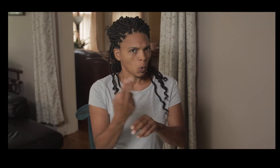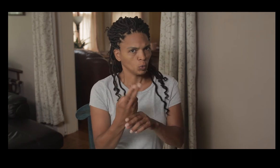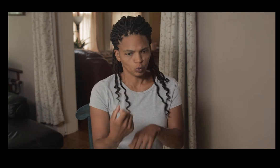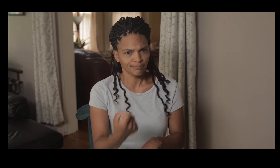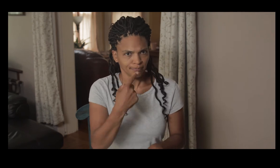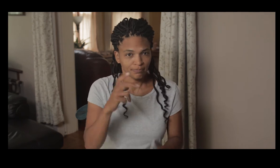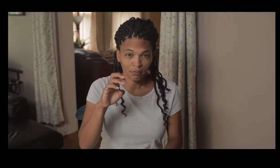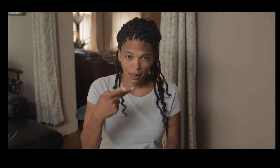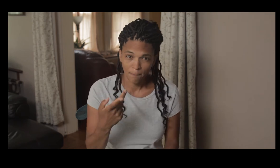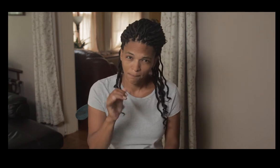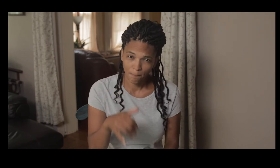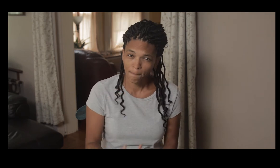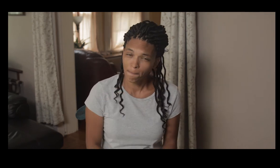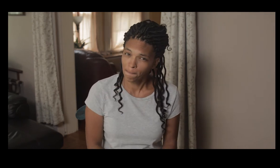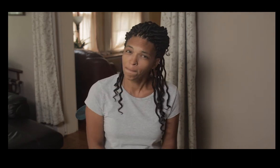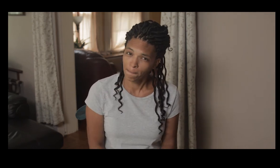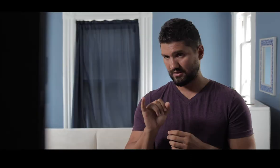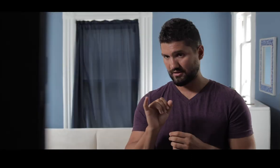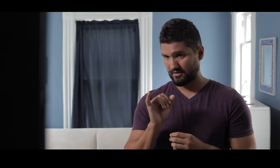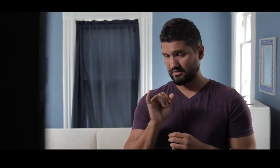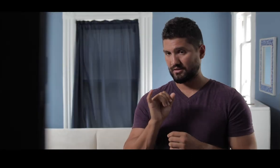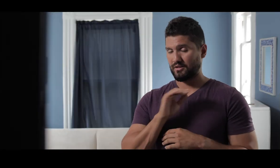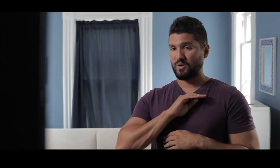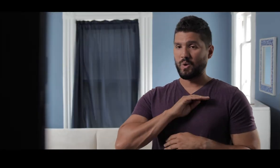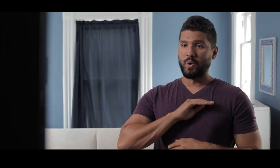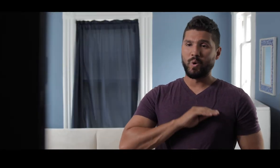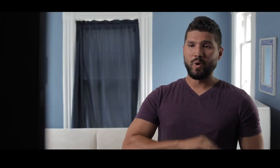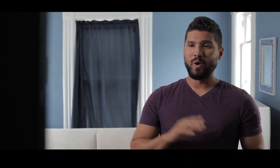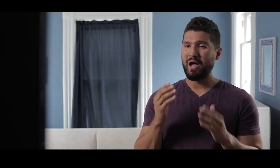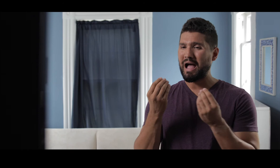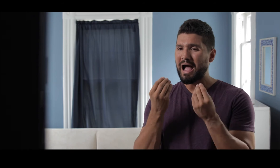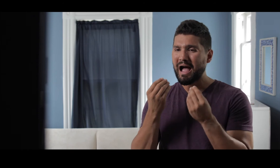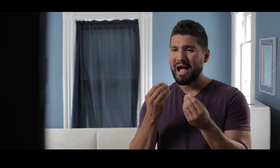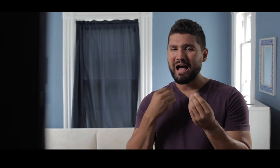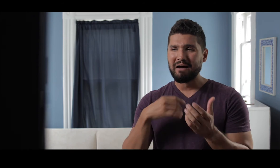Those are the basics of PEP. Okay, that’s a relief to know.